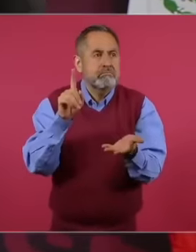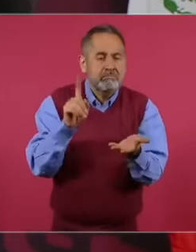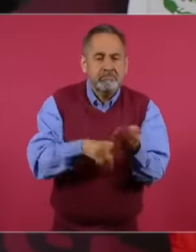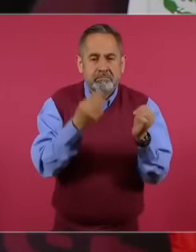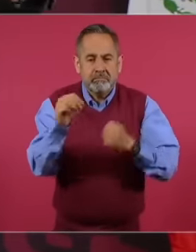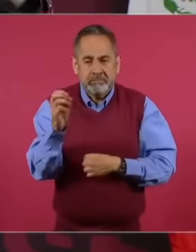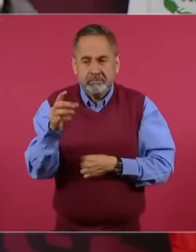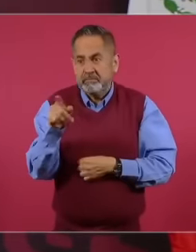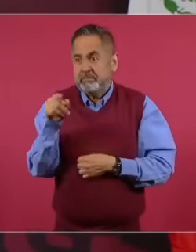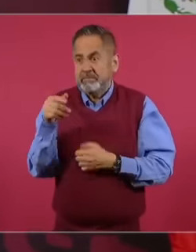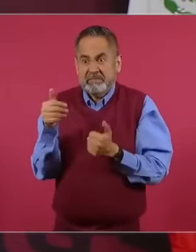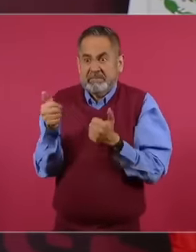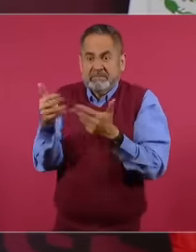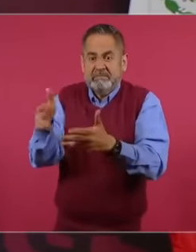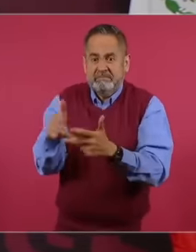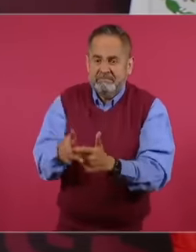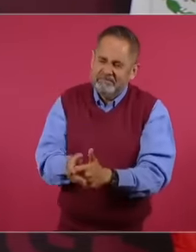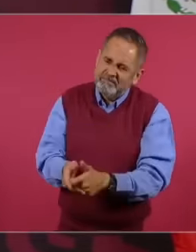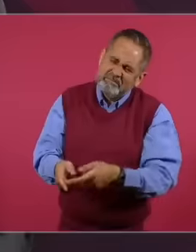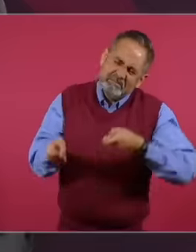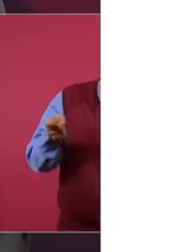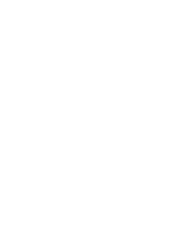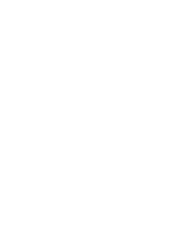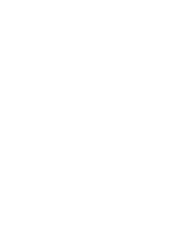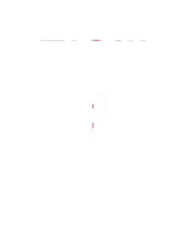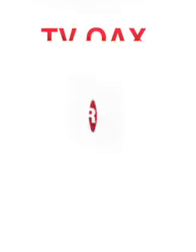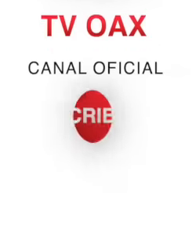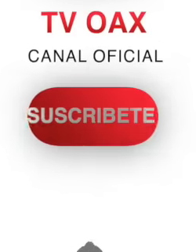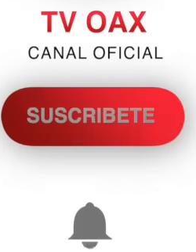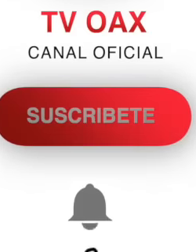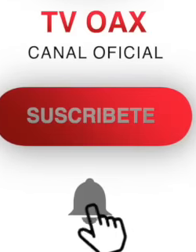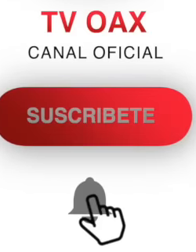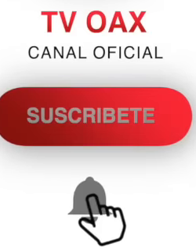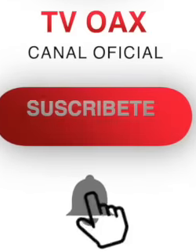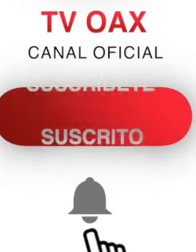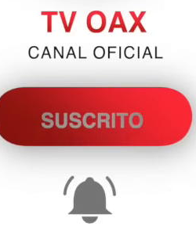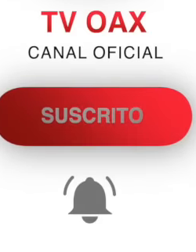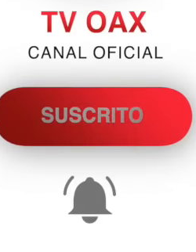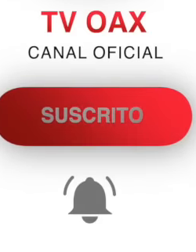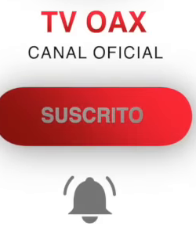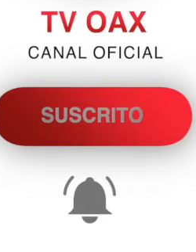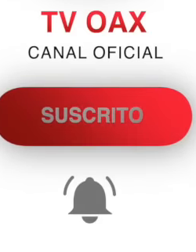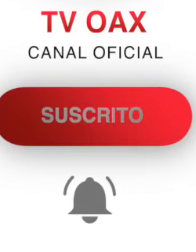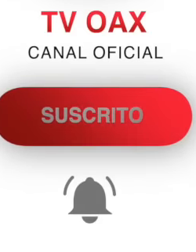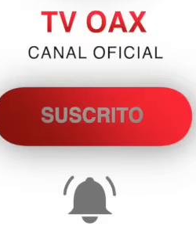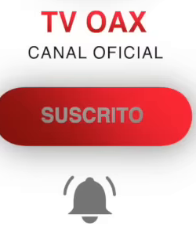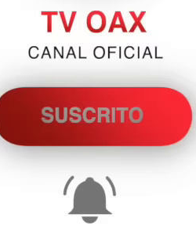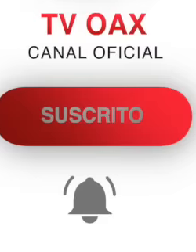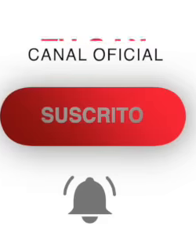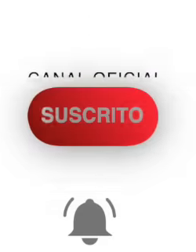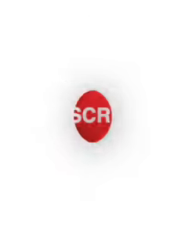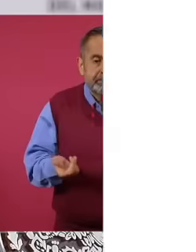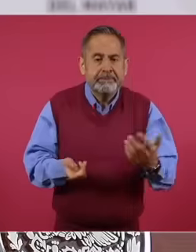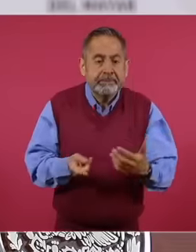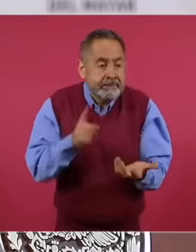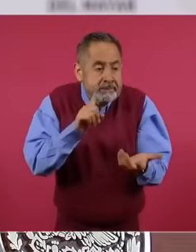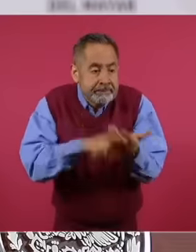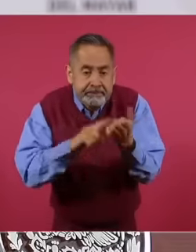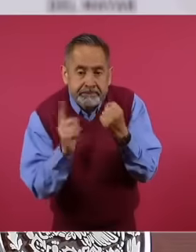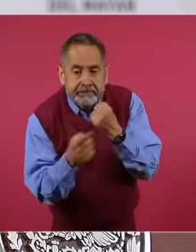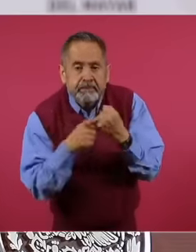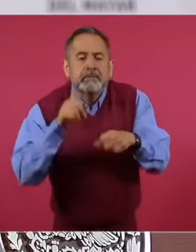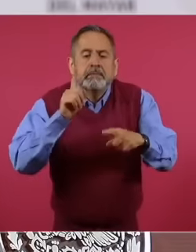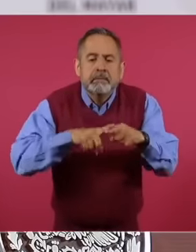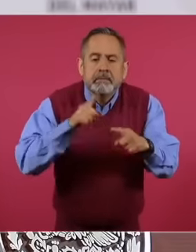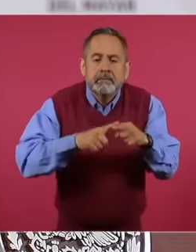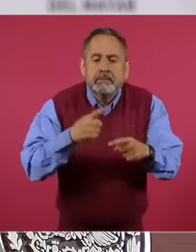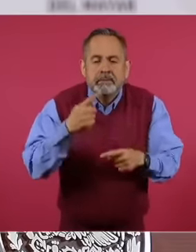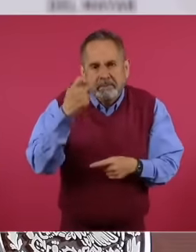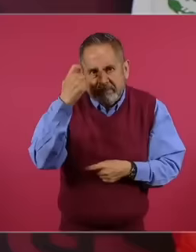murdered them and all of that forged